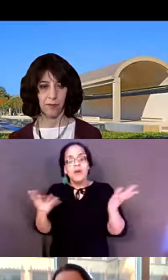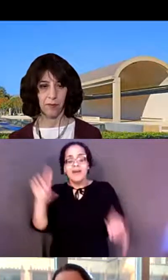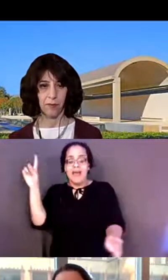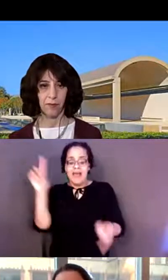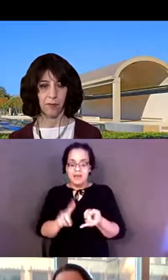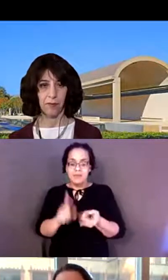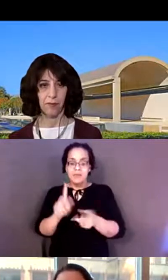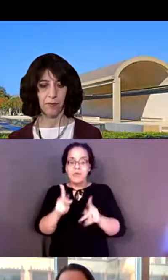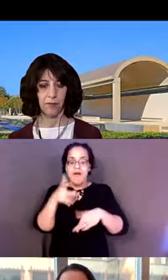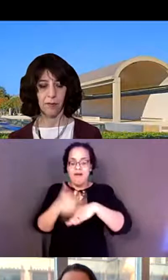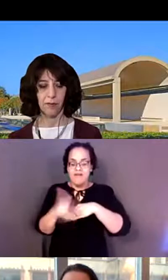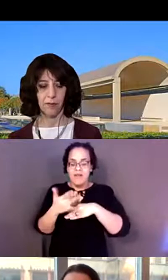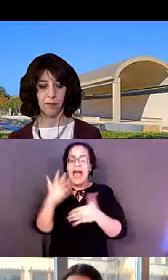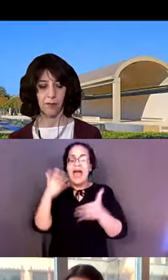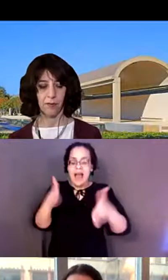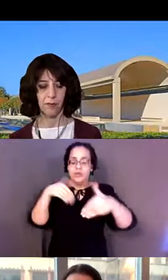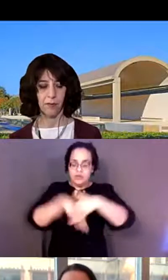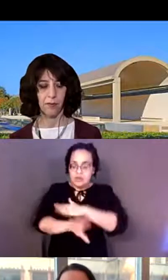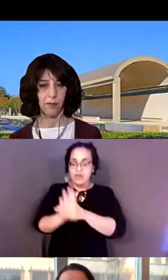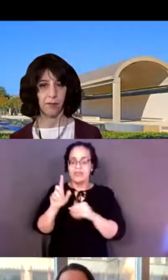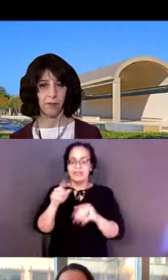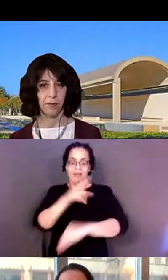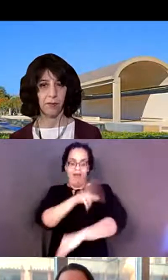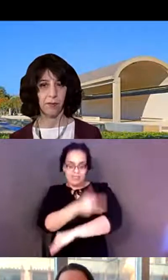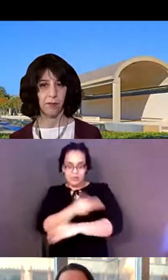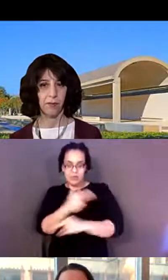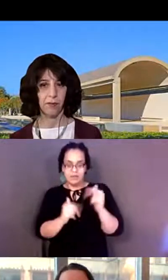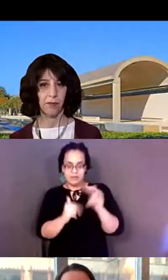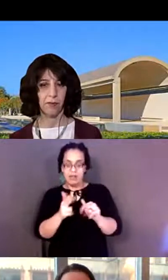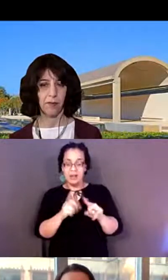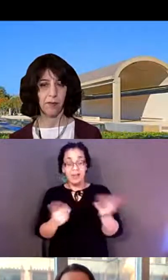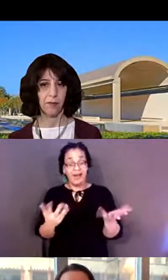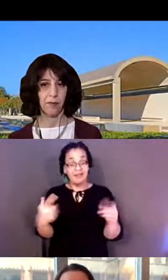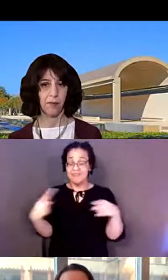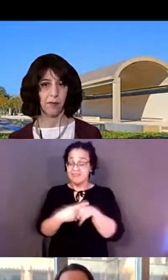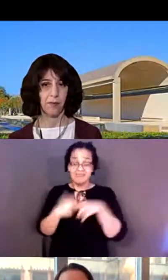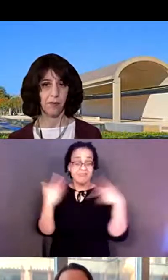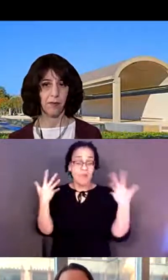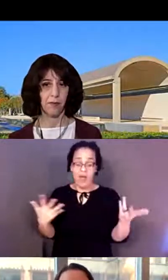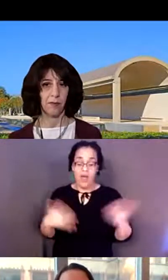but the unintended consequence of that limitation was that people with